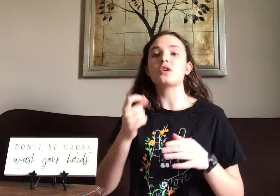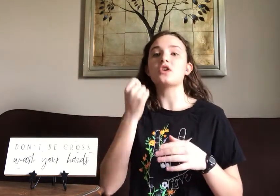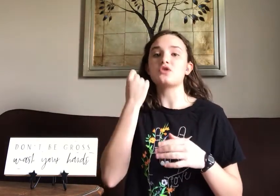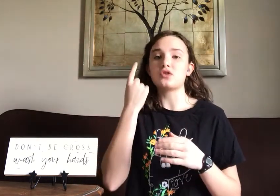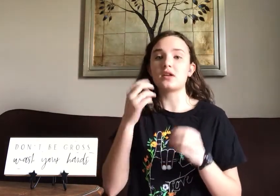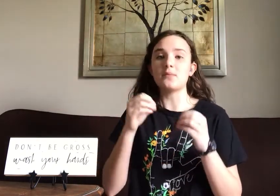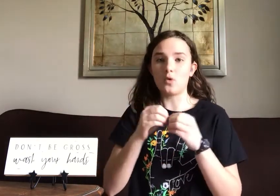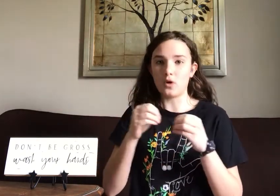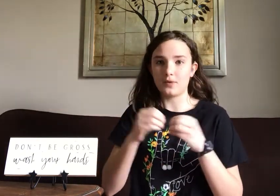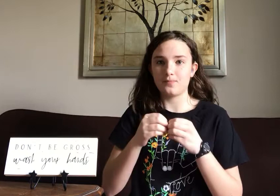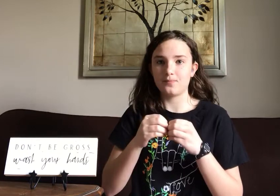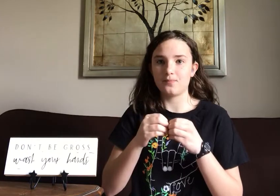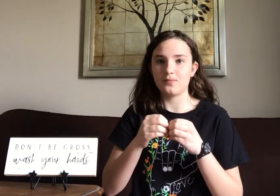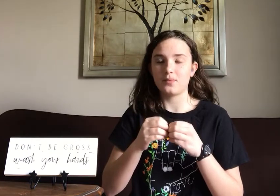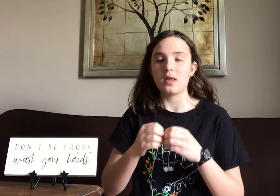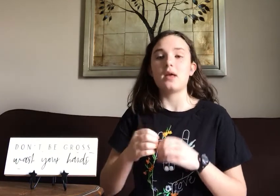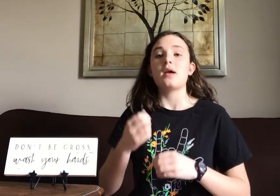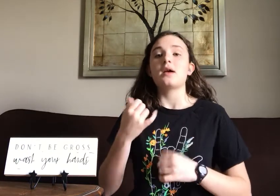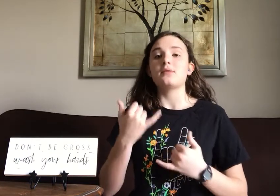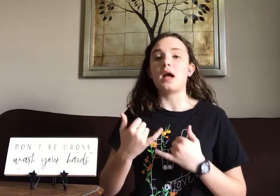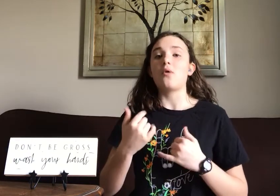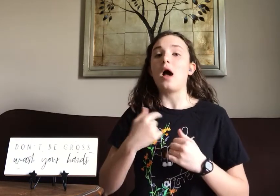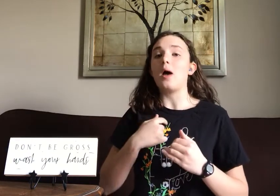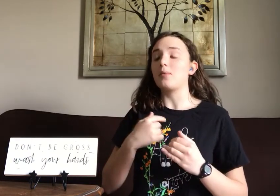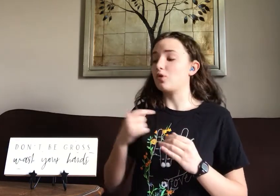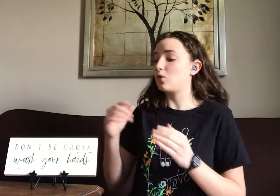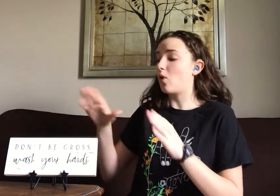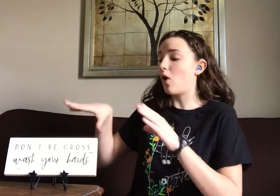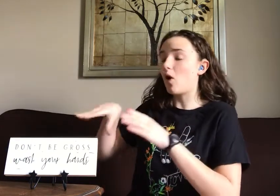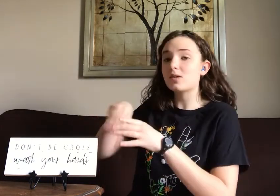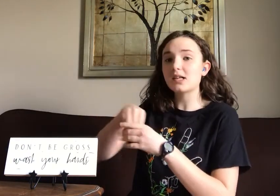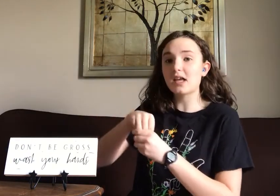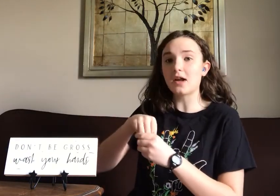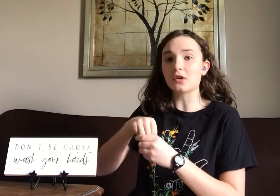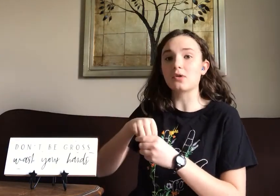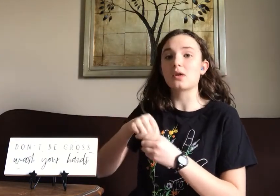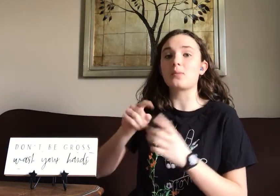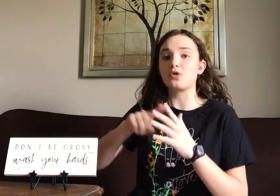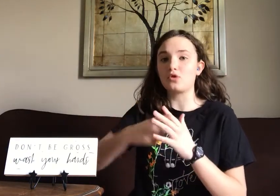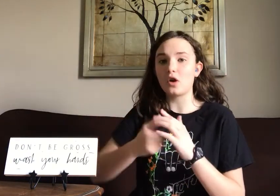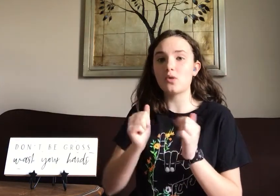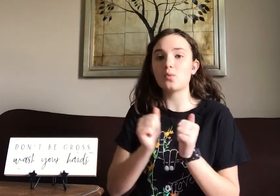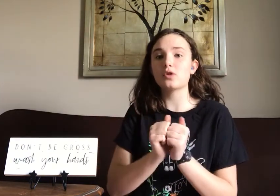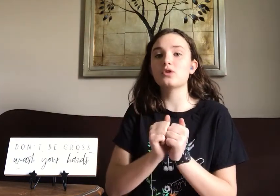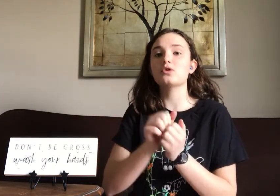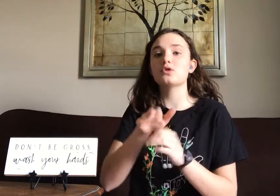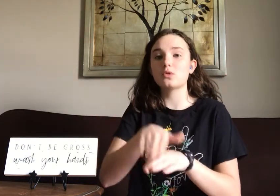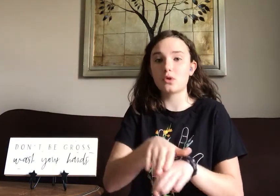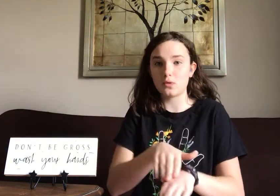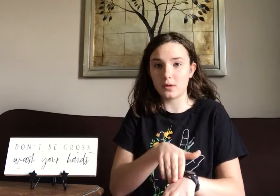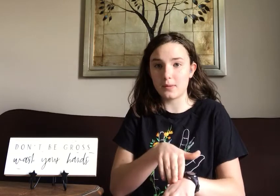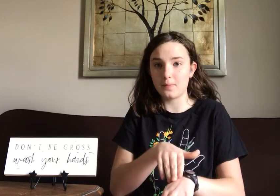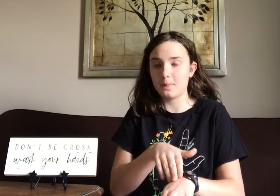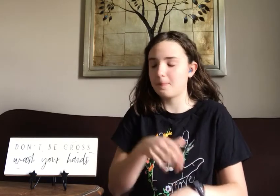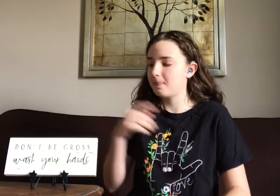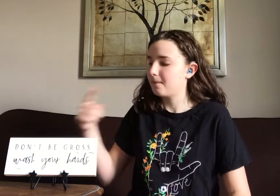you can understand more. Now I’m going to do it all together, I’m going to start slowly.